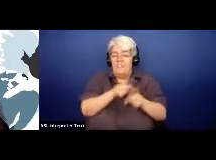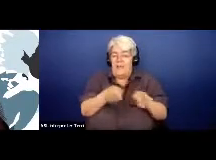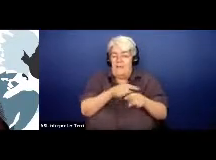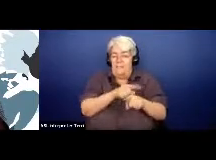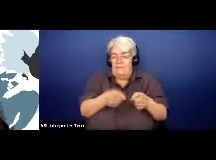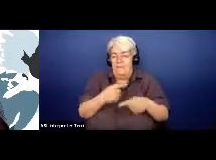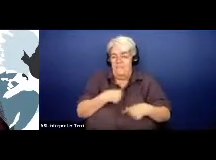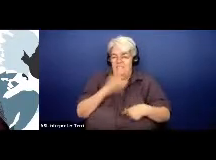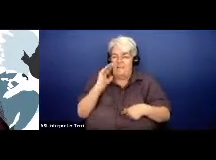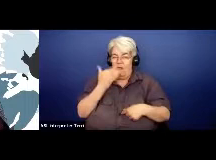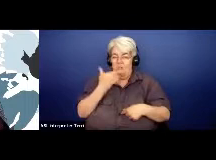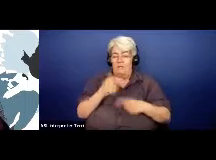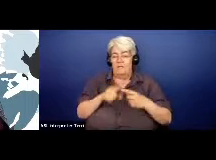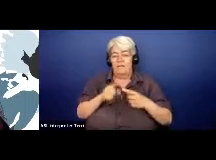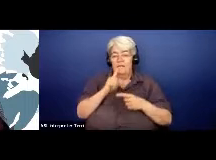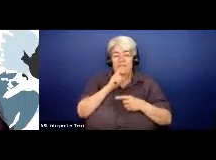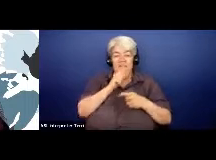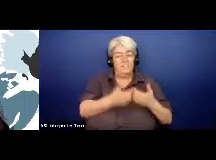both distinct and they also have